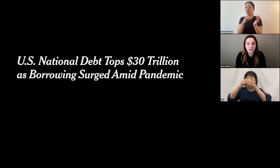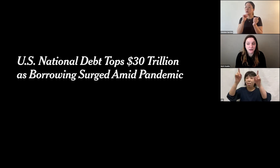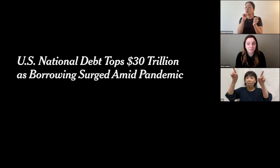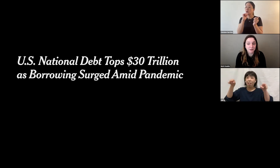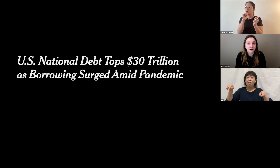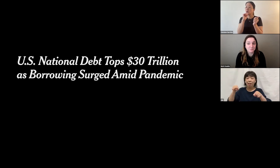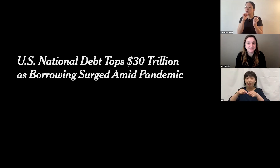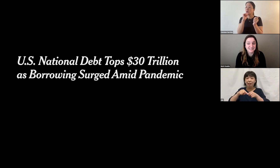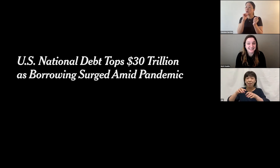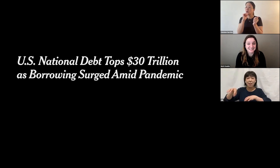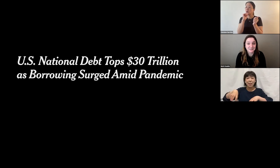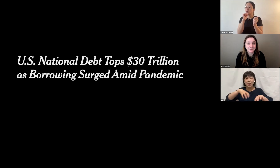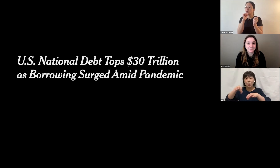it becomes debt.